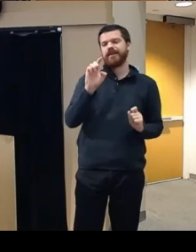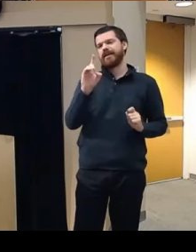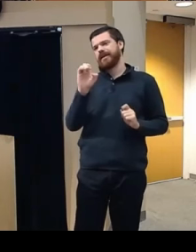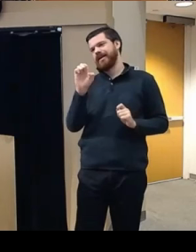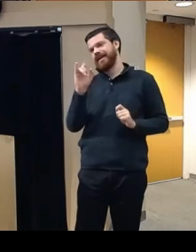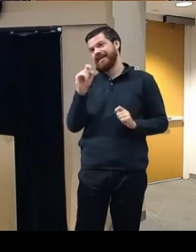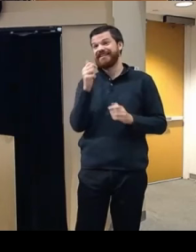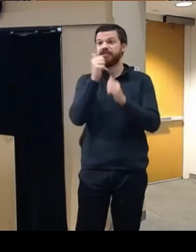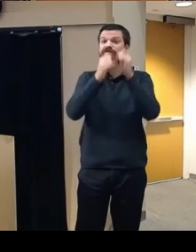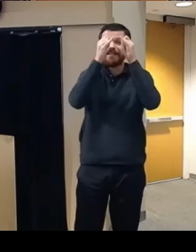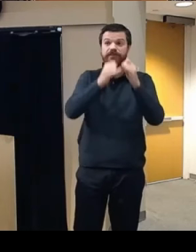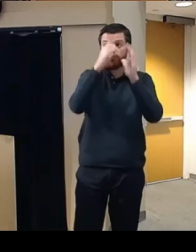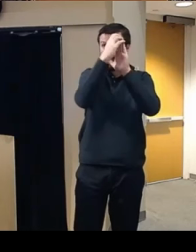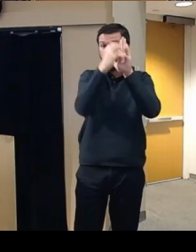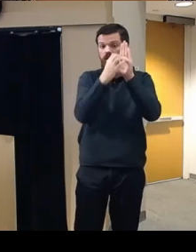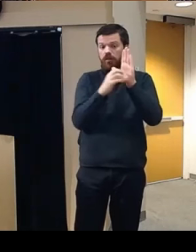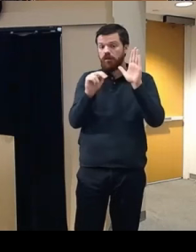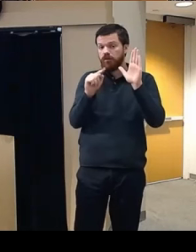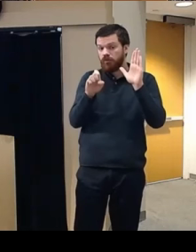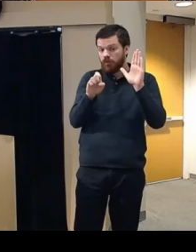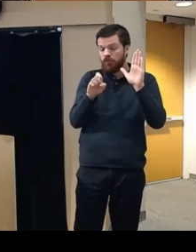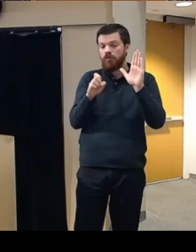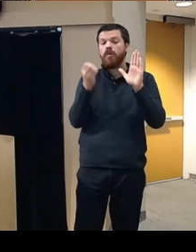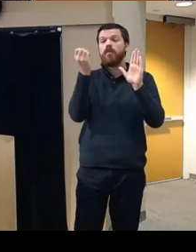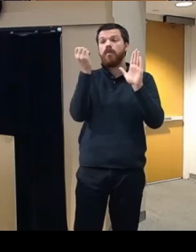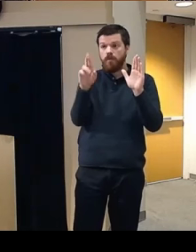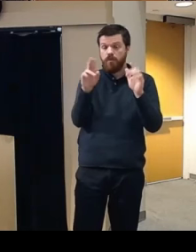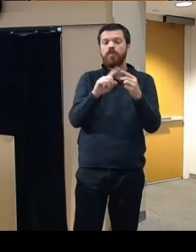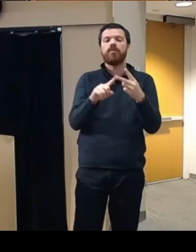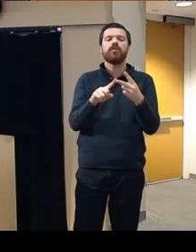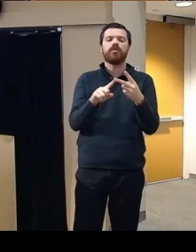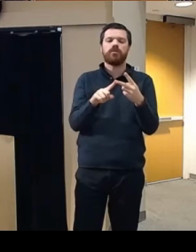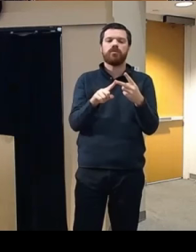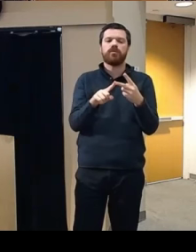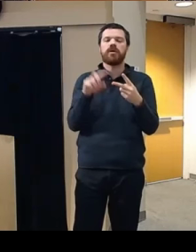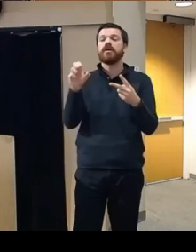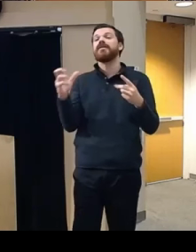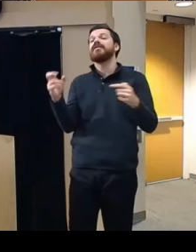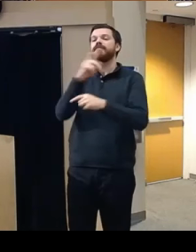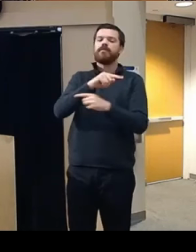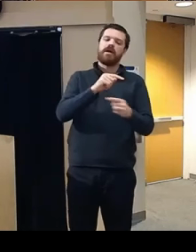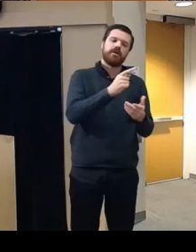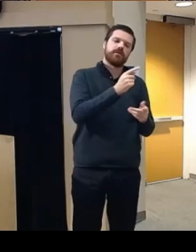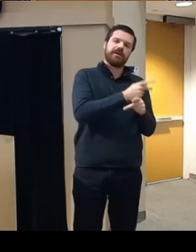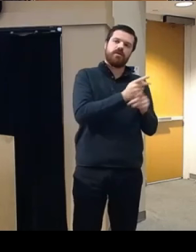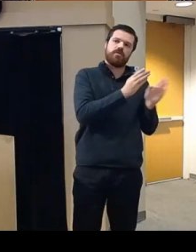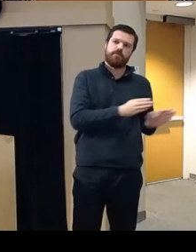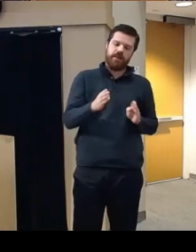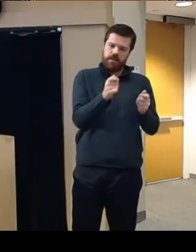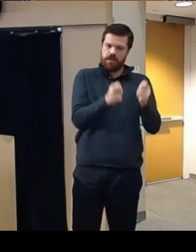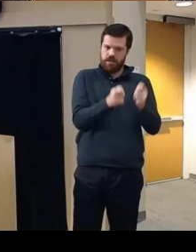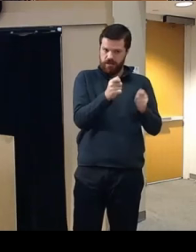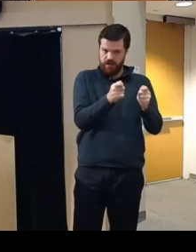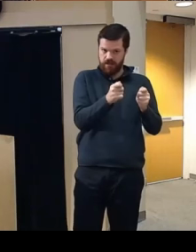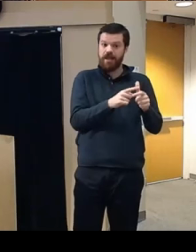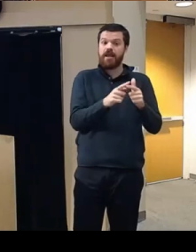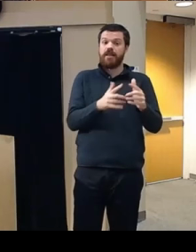each individual note or I can go back in and edit the care plan and then the updates will